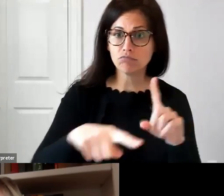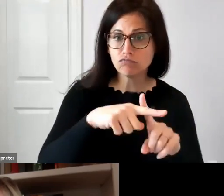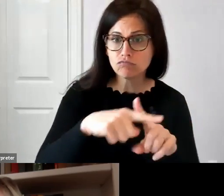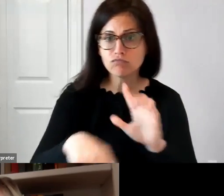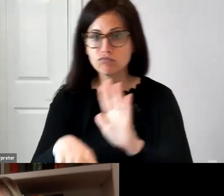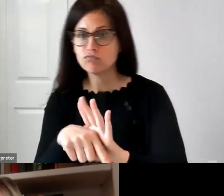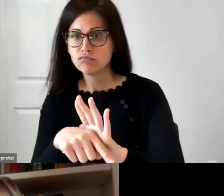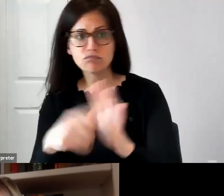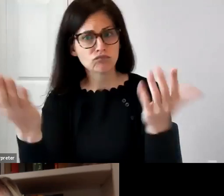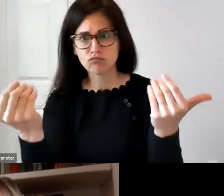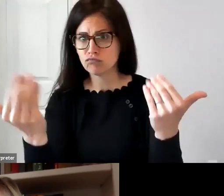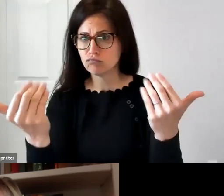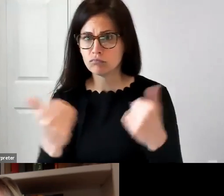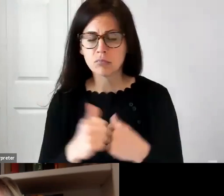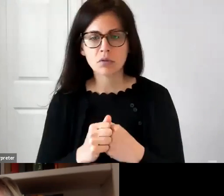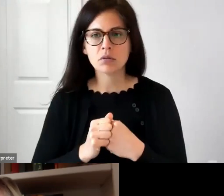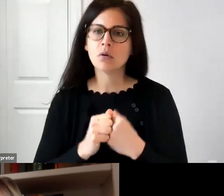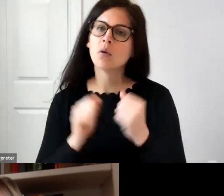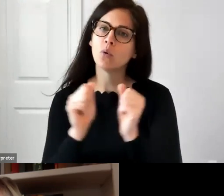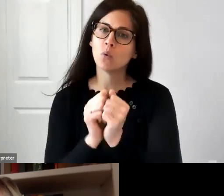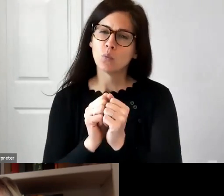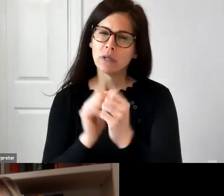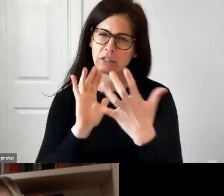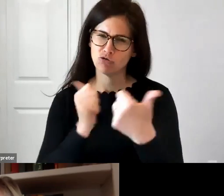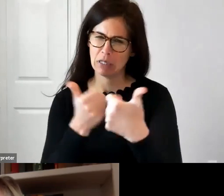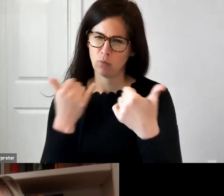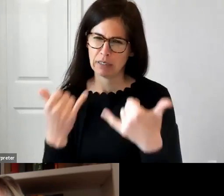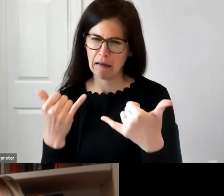So, along with the challenge right now of,